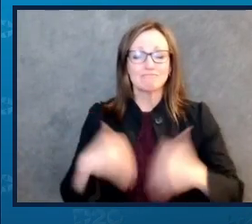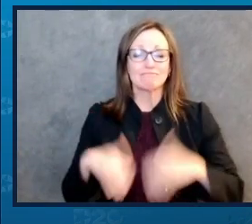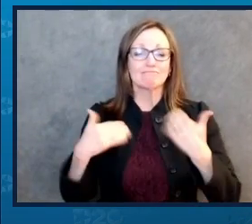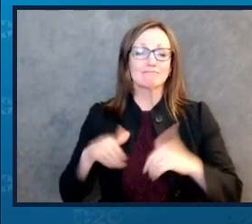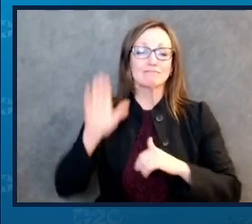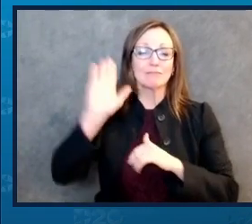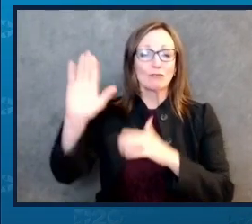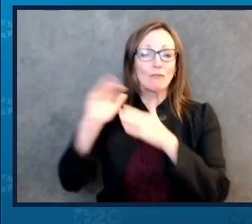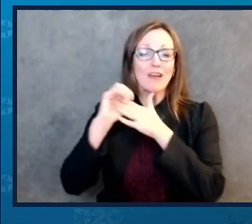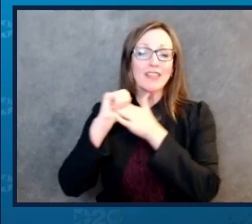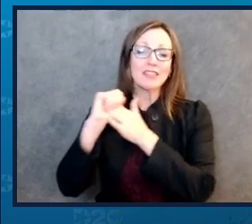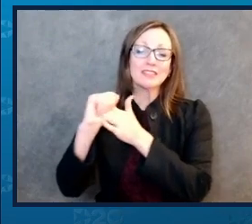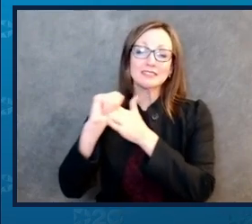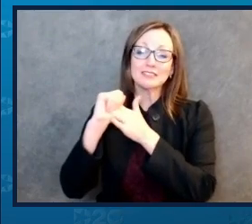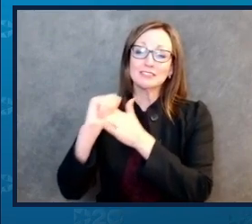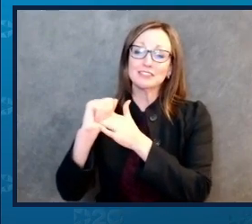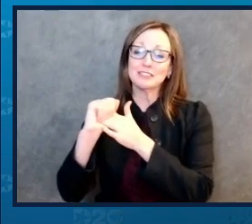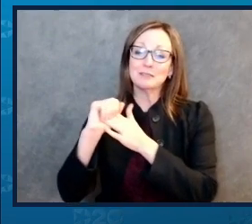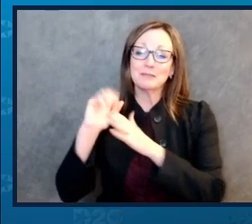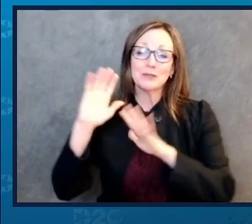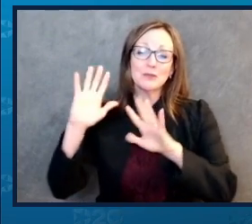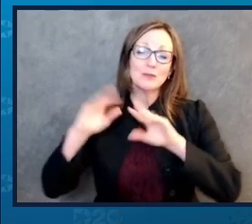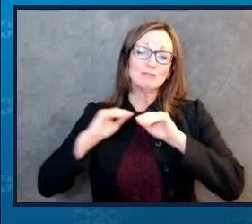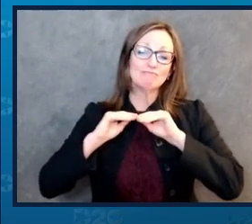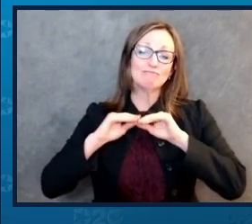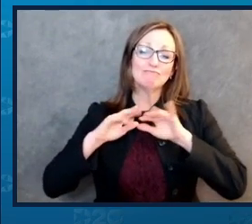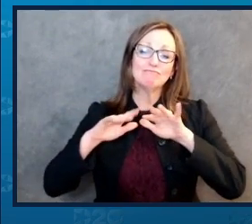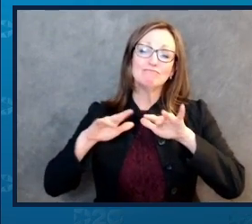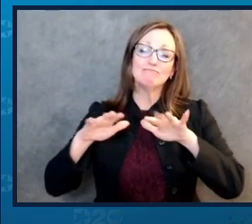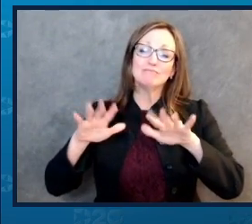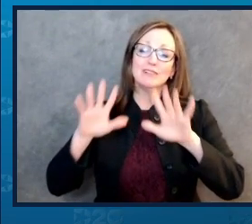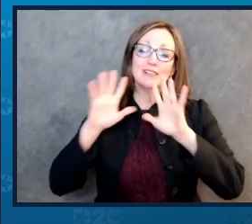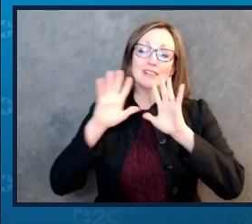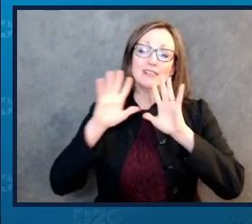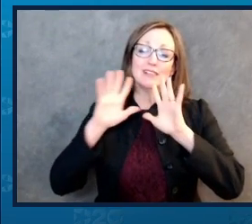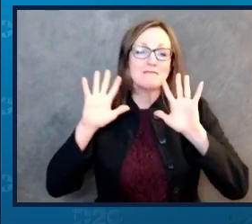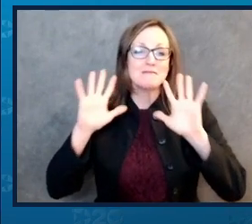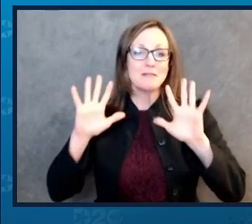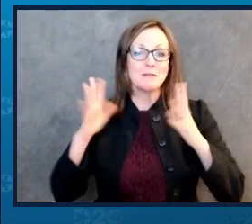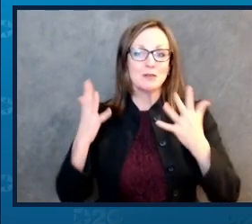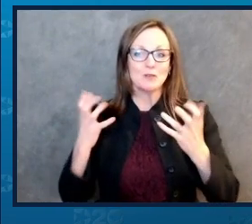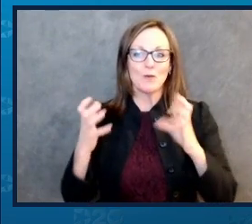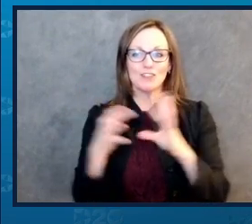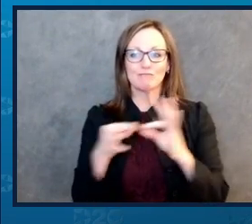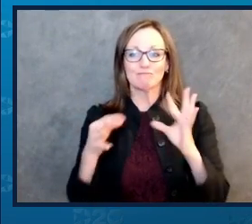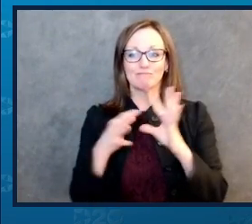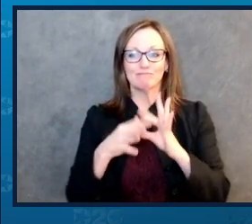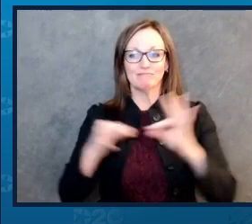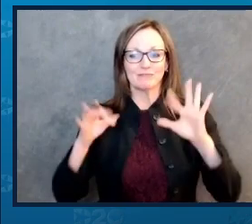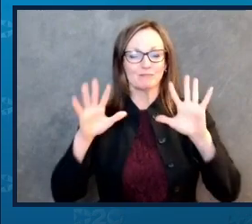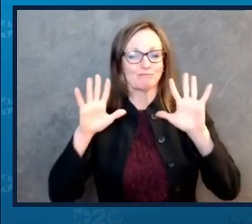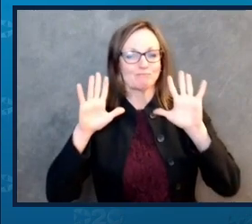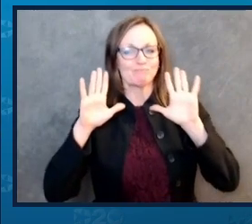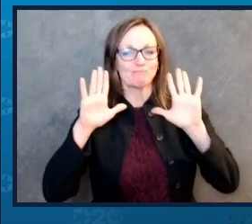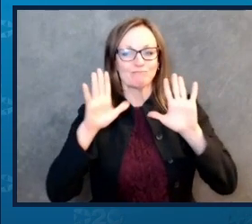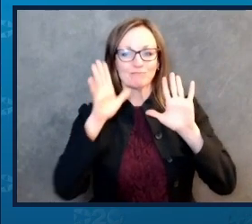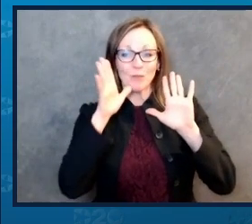THANK YOU FOR YOUR LEADERSHIP. KERRY WASHINGTON THANK YOU, PRESIDENT OBAMA. I AM SO EXCITED THAT JOE BIDEN